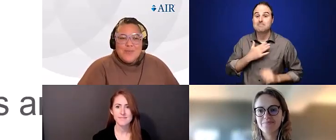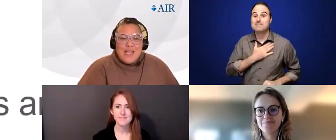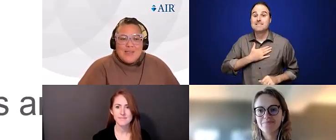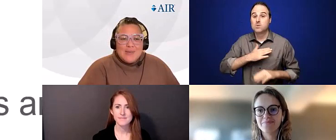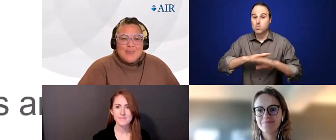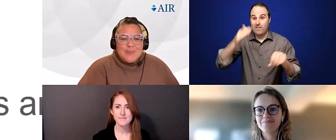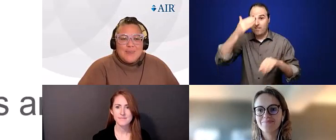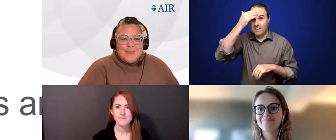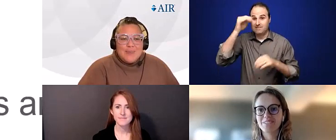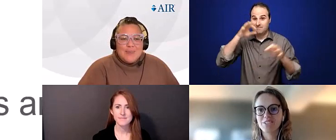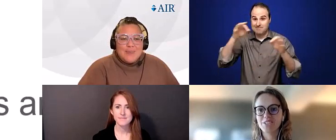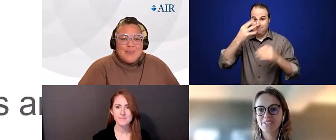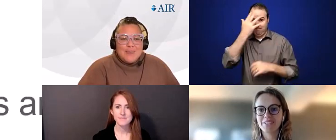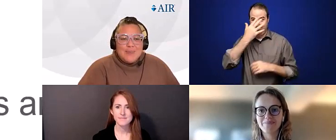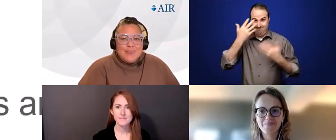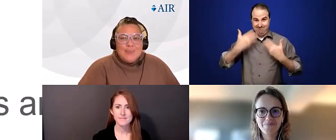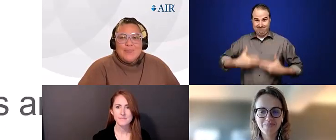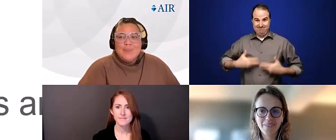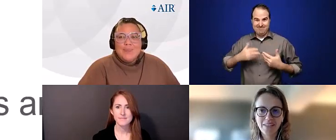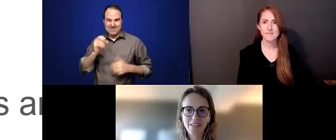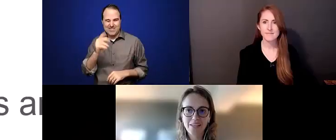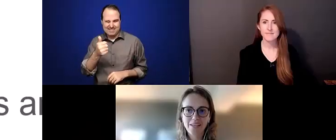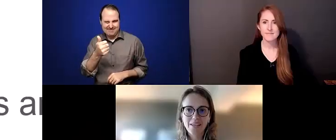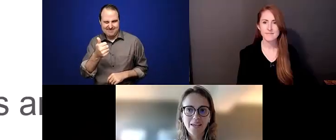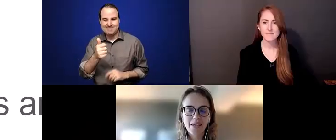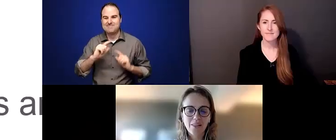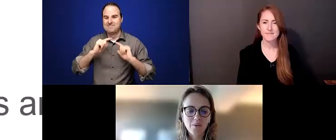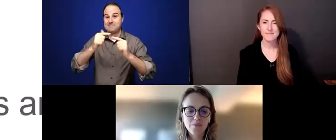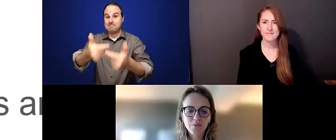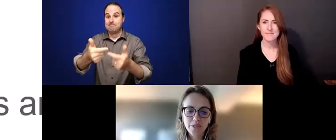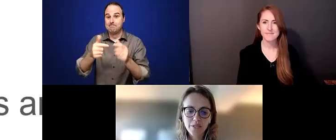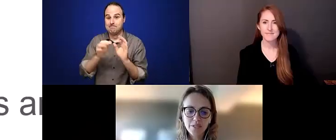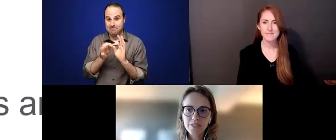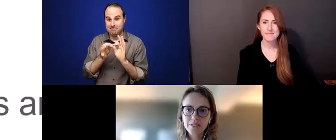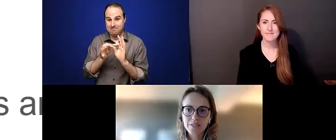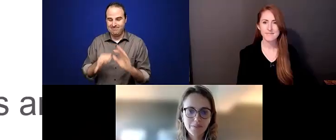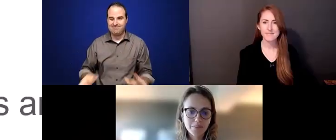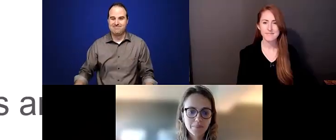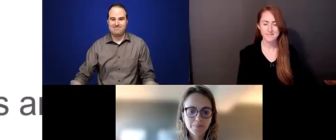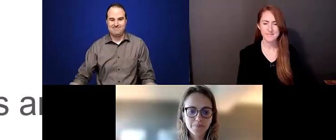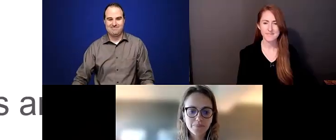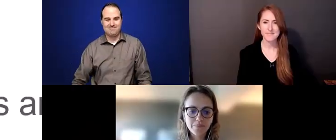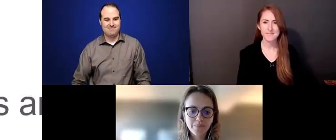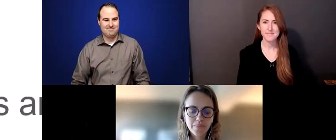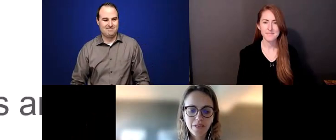Thanks. Sure. Hello, everyone.